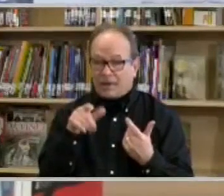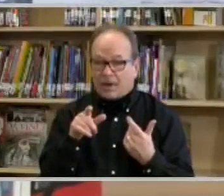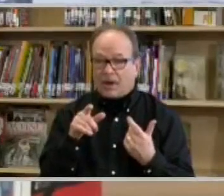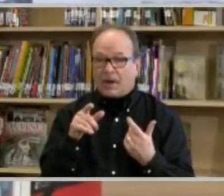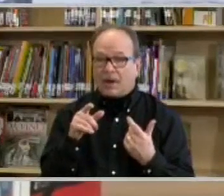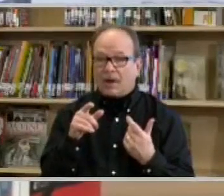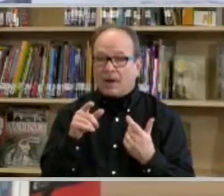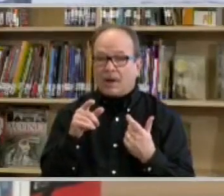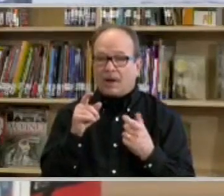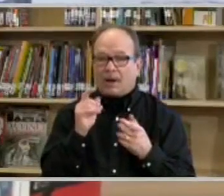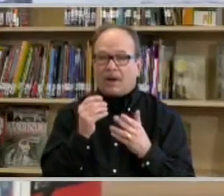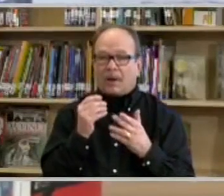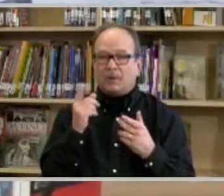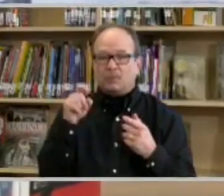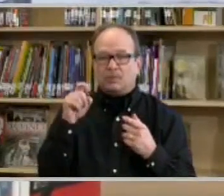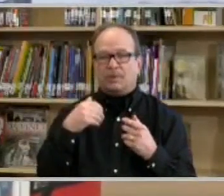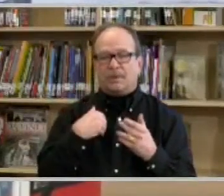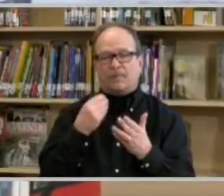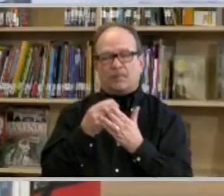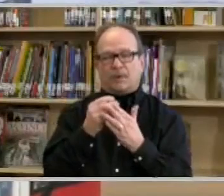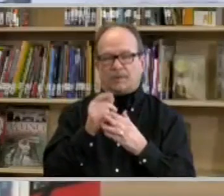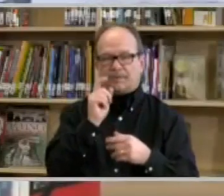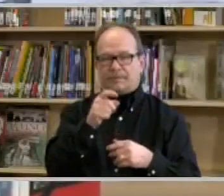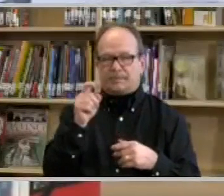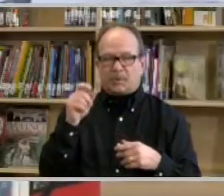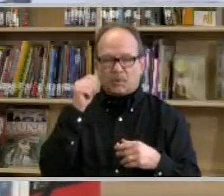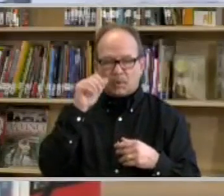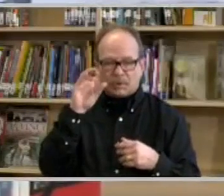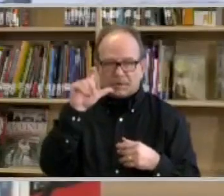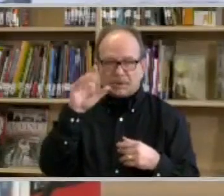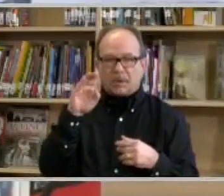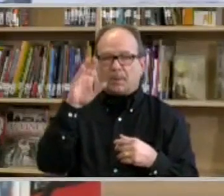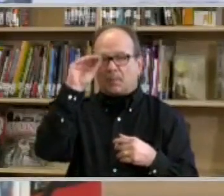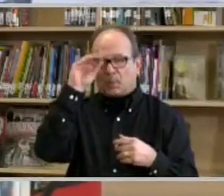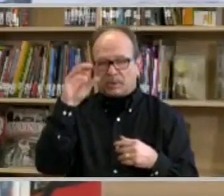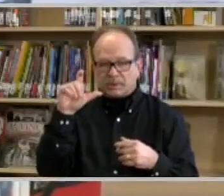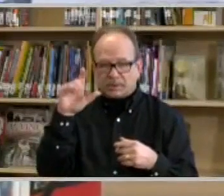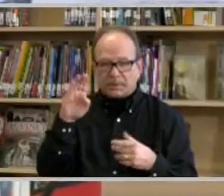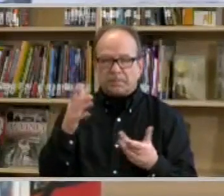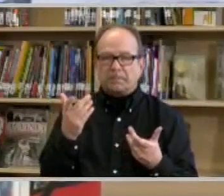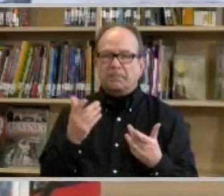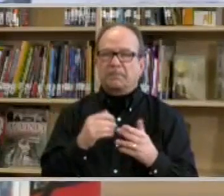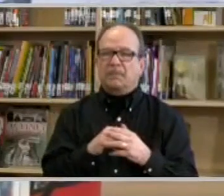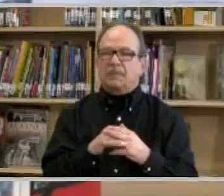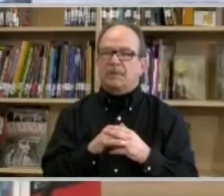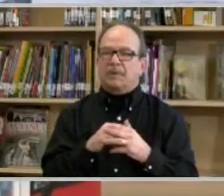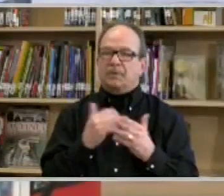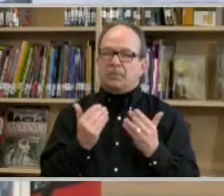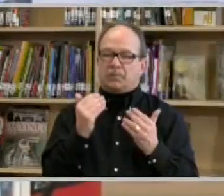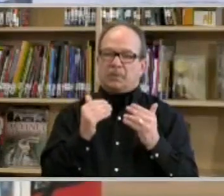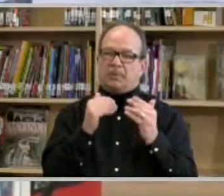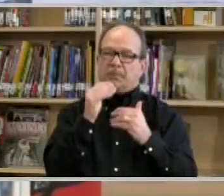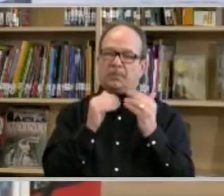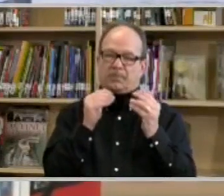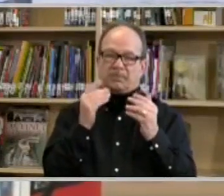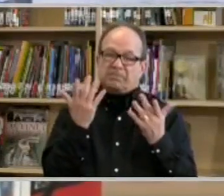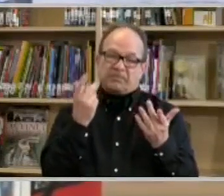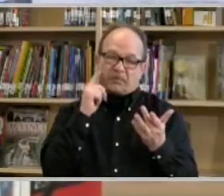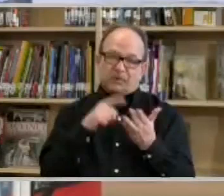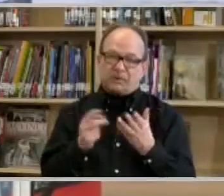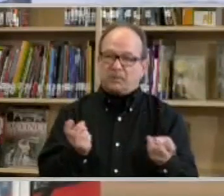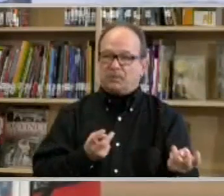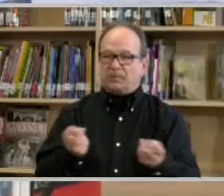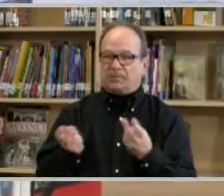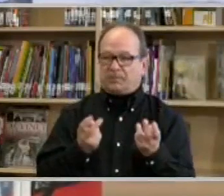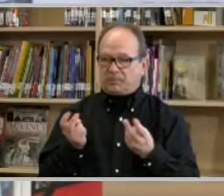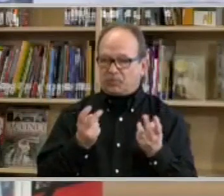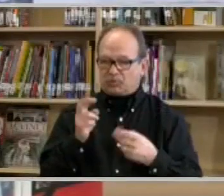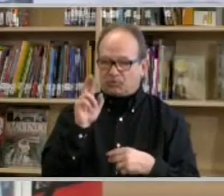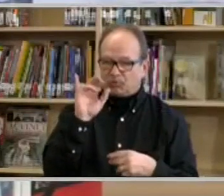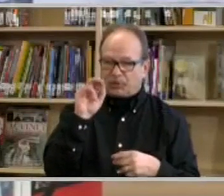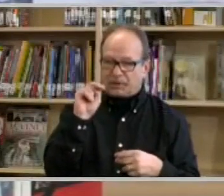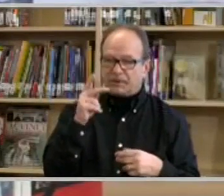MAYBE WE COULD START JUST WITH